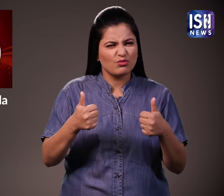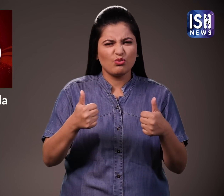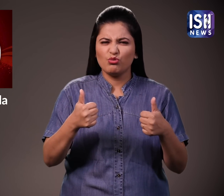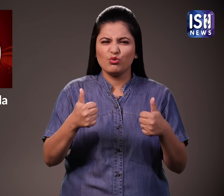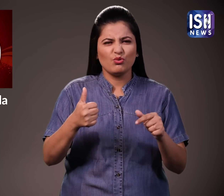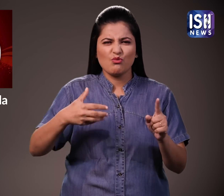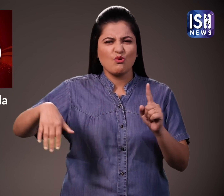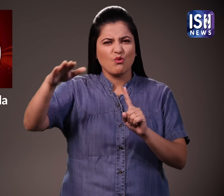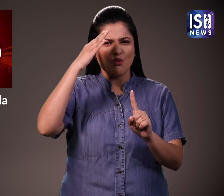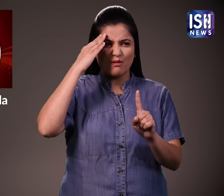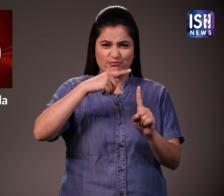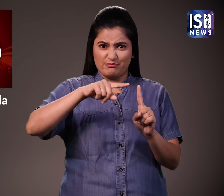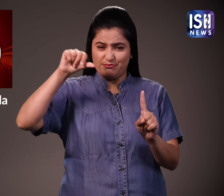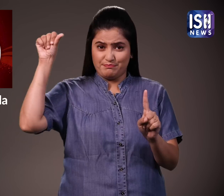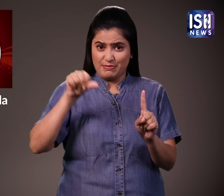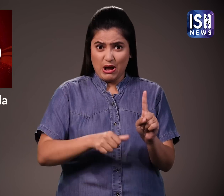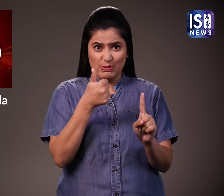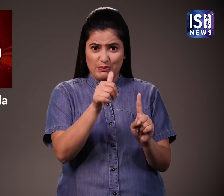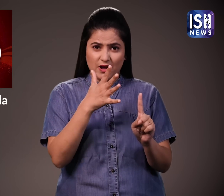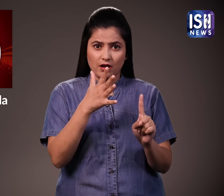No! You all are aware that it is very bad.